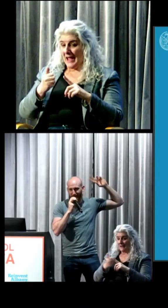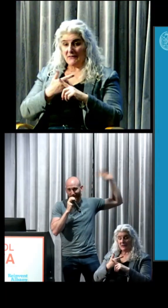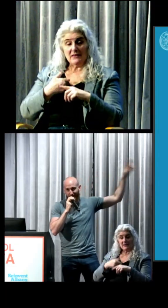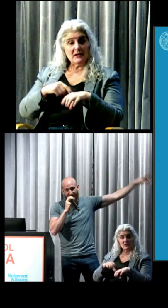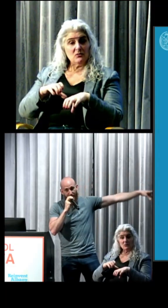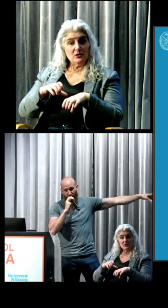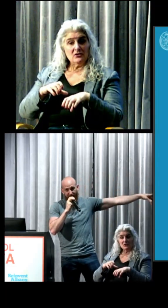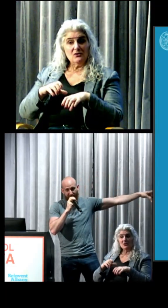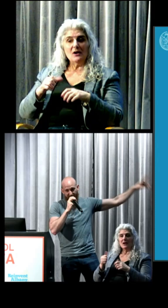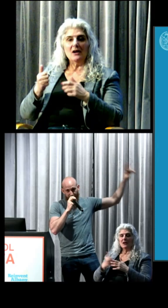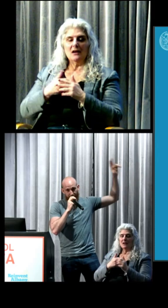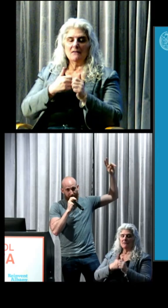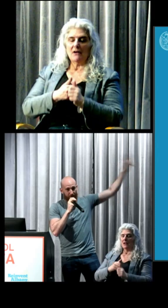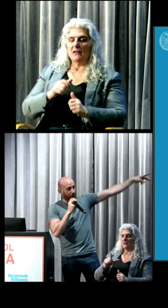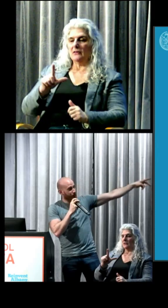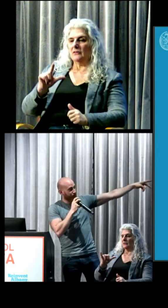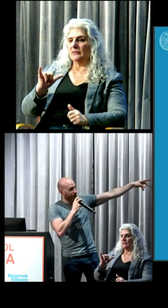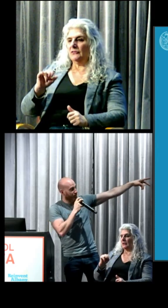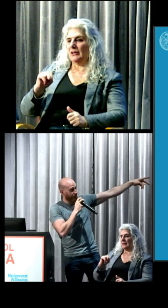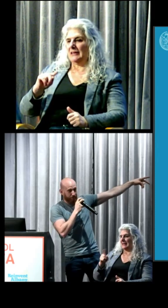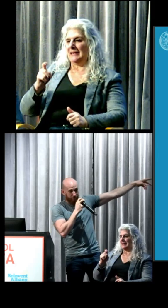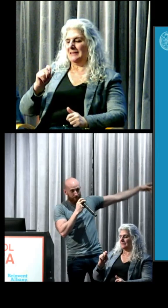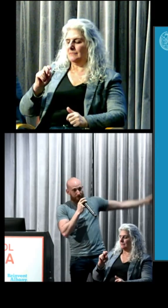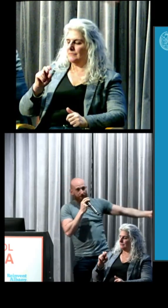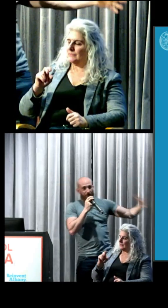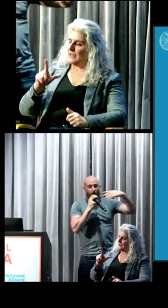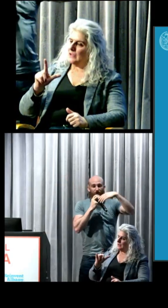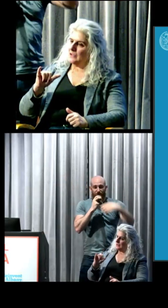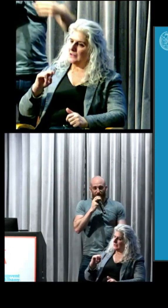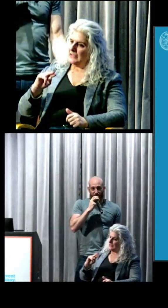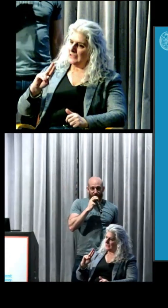it created. Hospitals create an enormous amount of waste. We all know that.